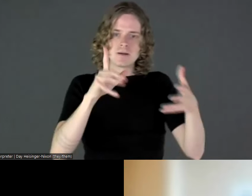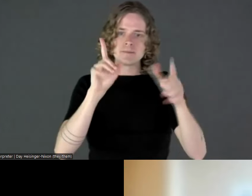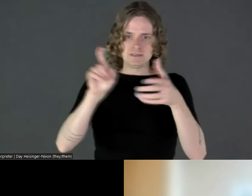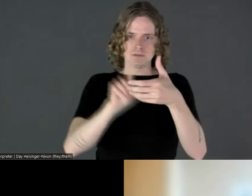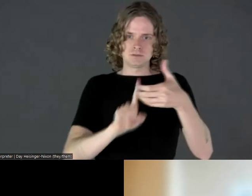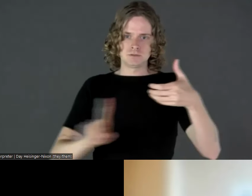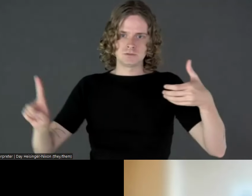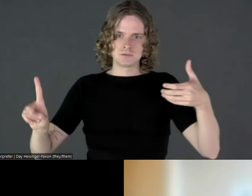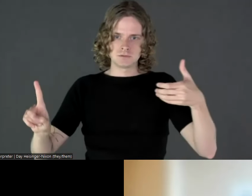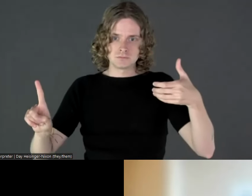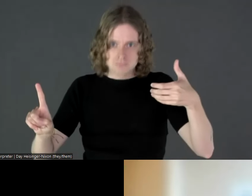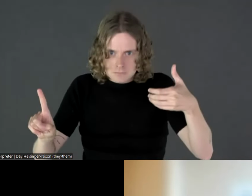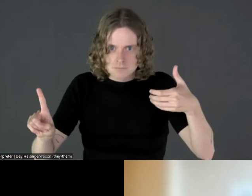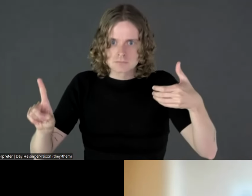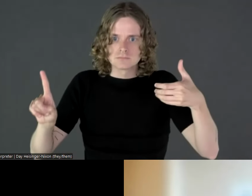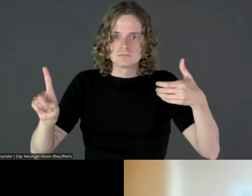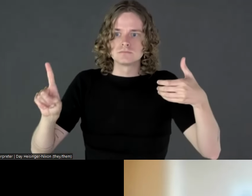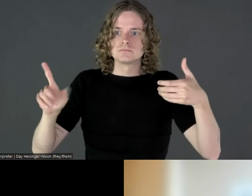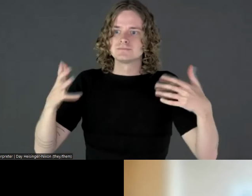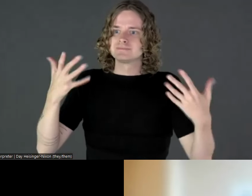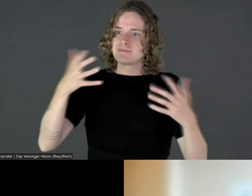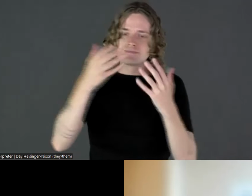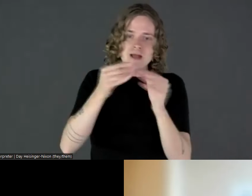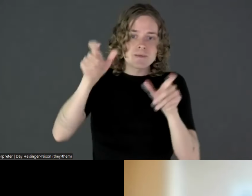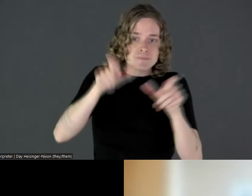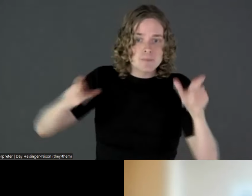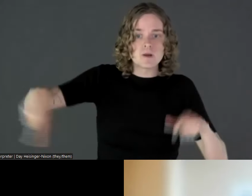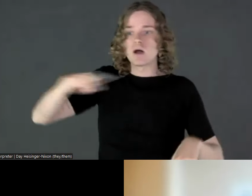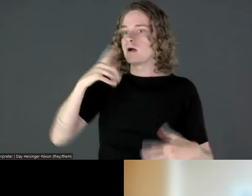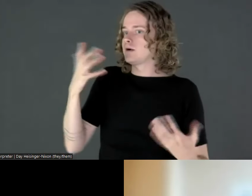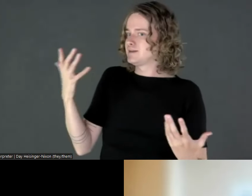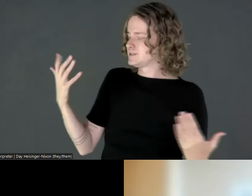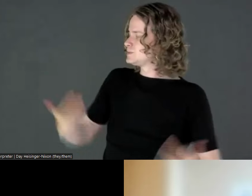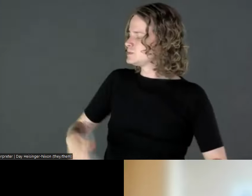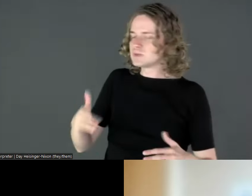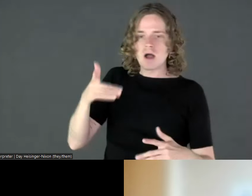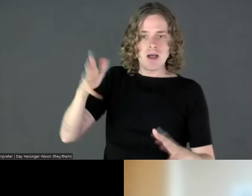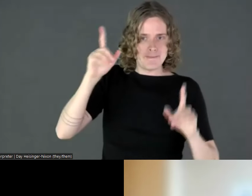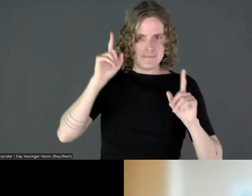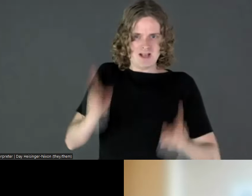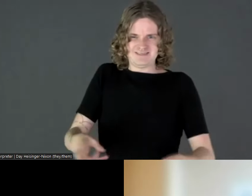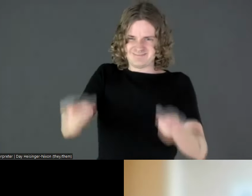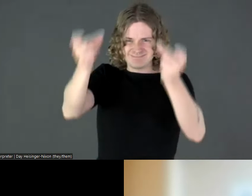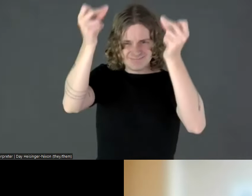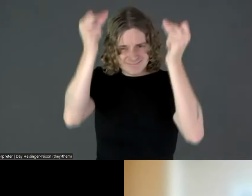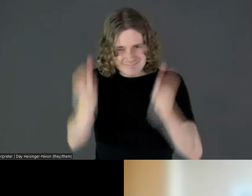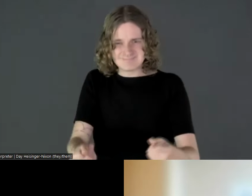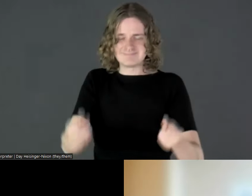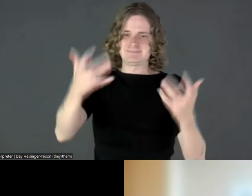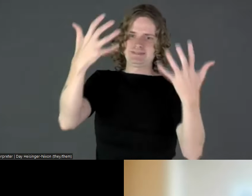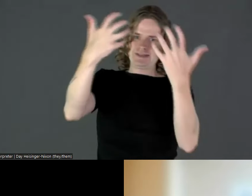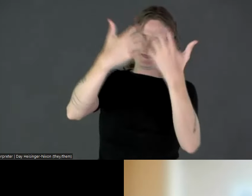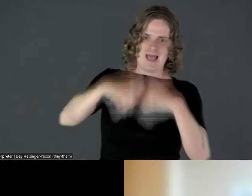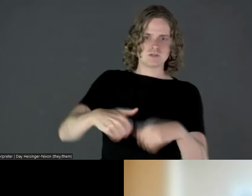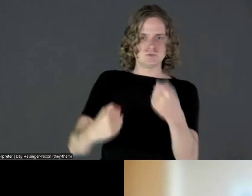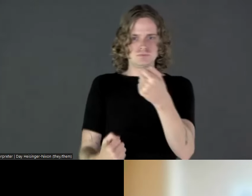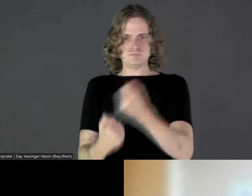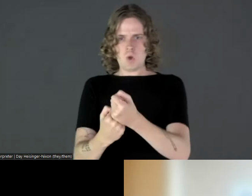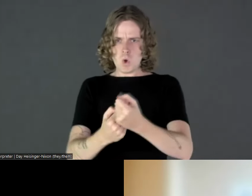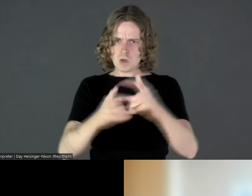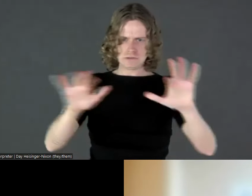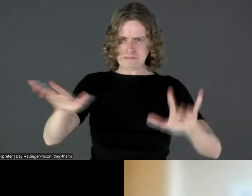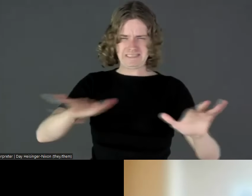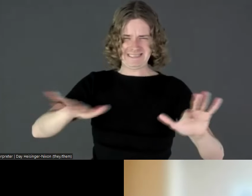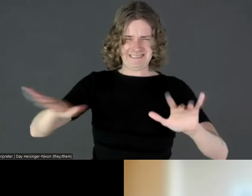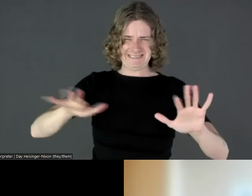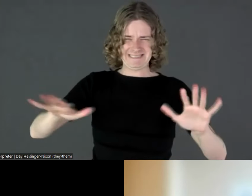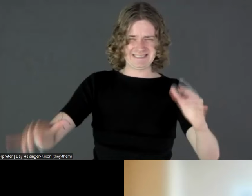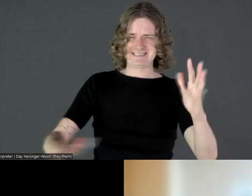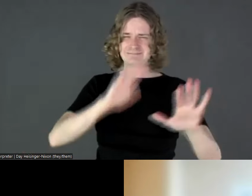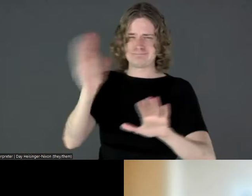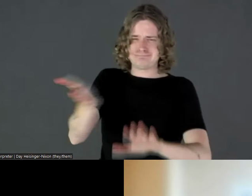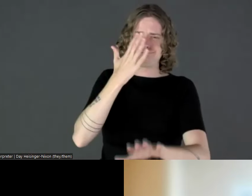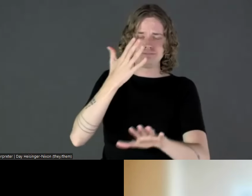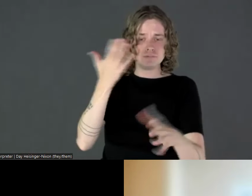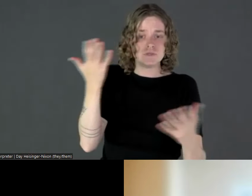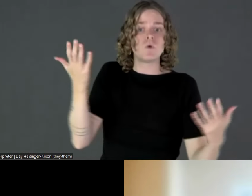very fast immediate technical support. So getting them engaged in policy decision making processes